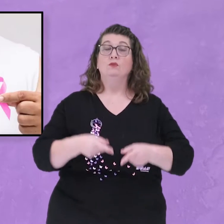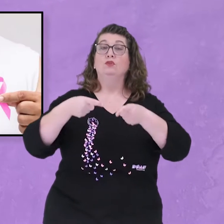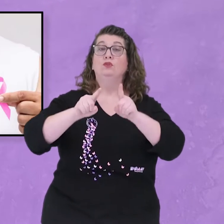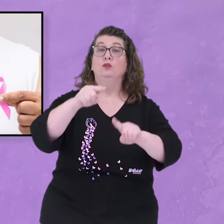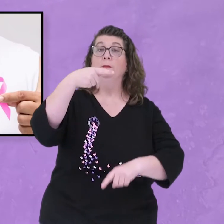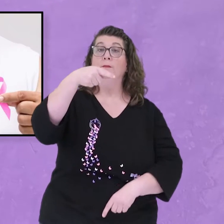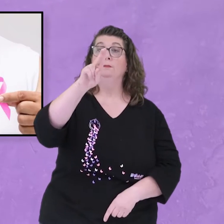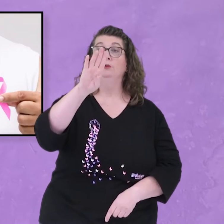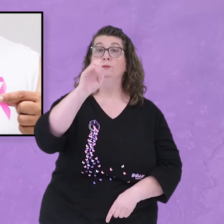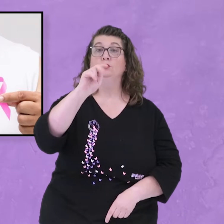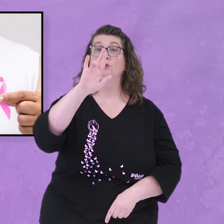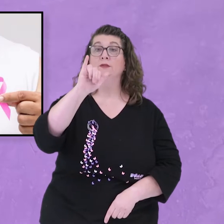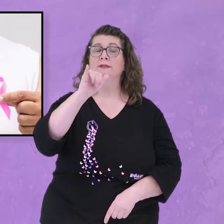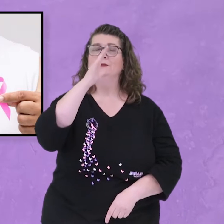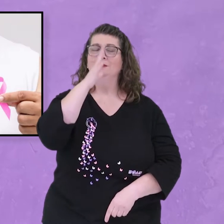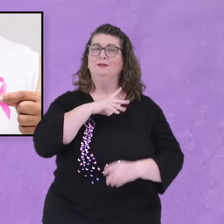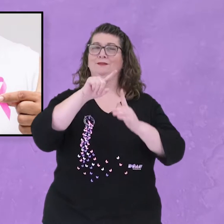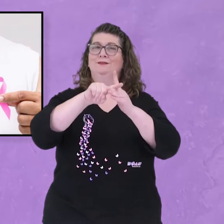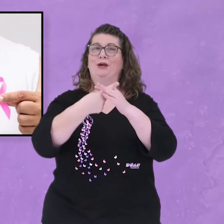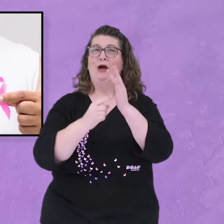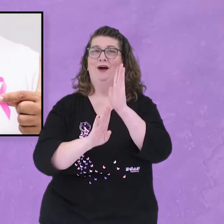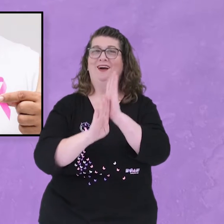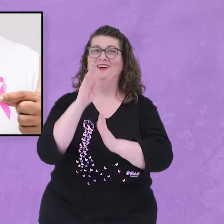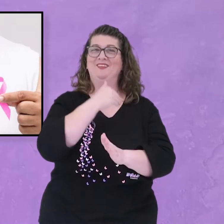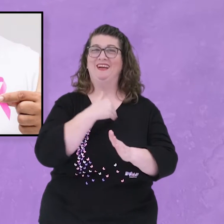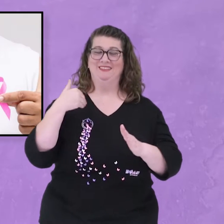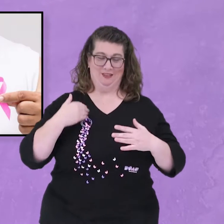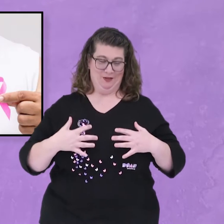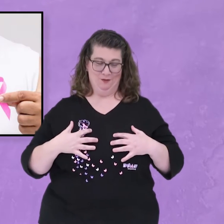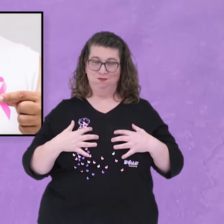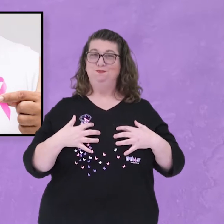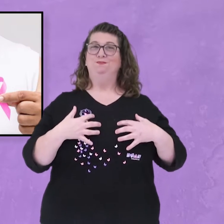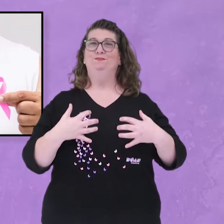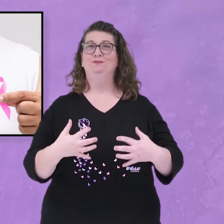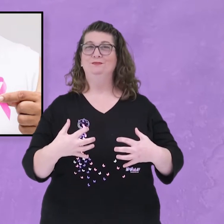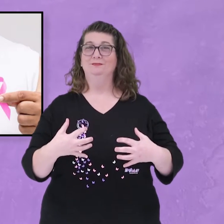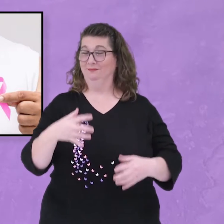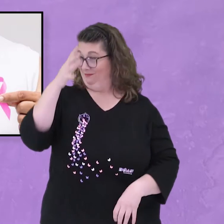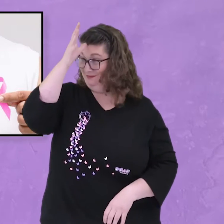During puberty, women begin developing more breast tissue,